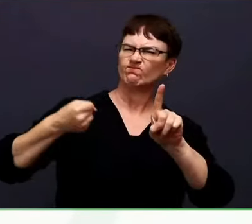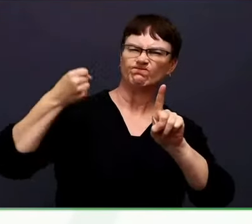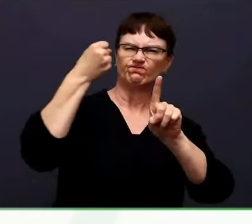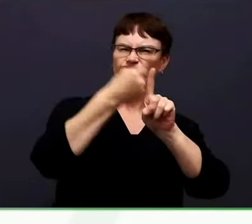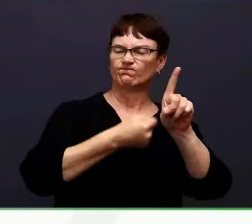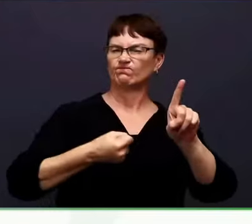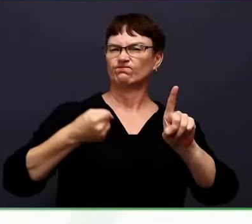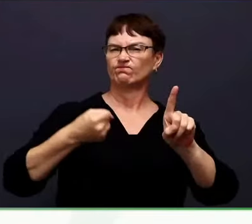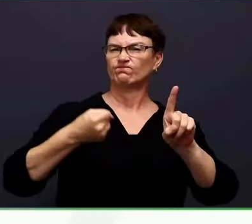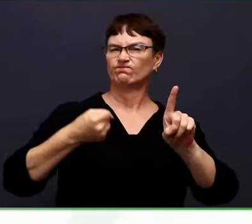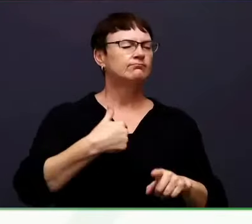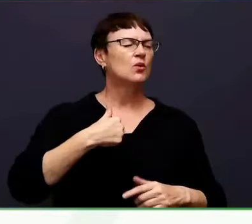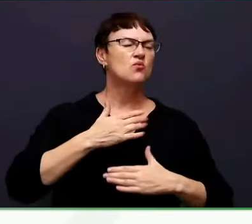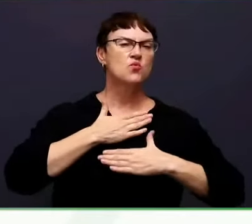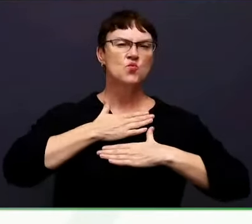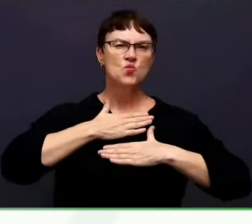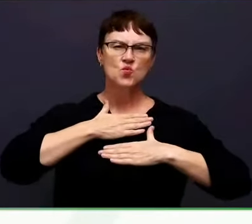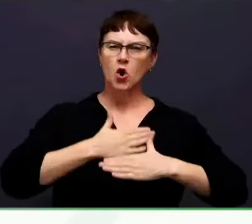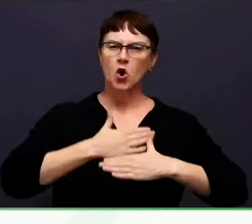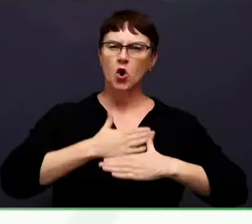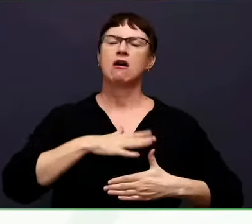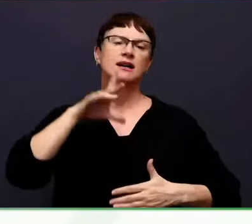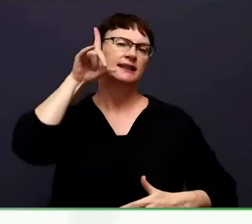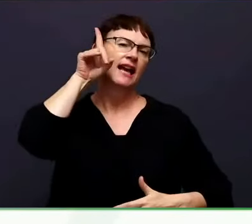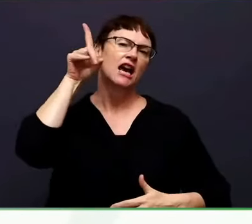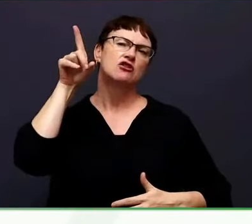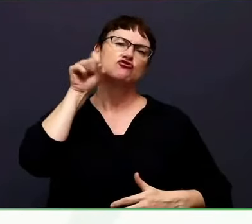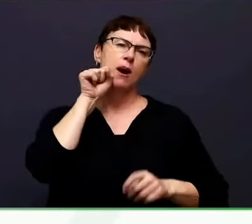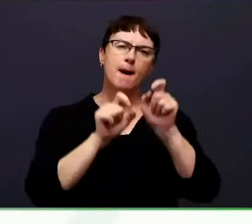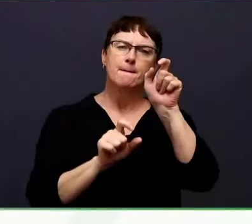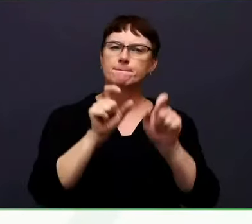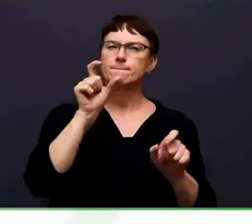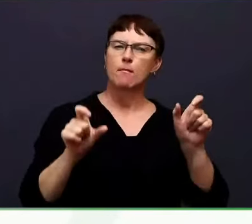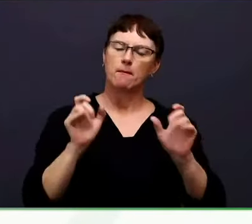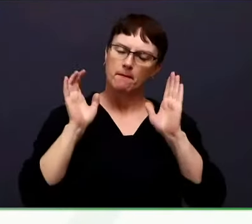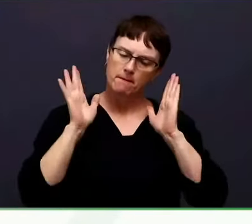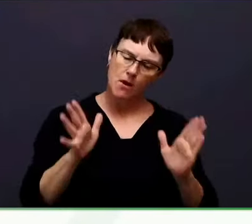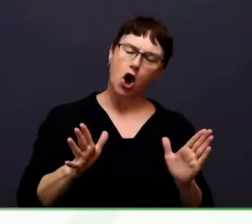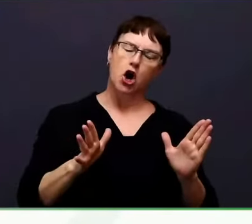receive the help. Yes, we succeeded!